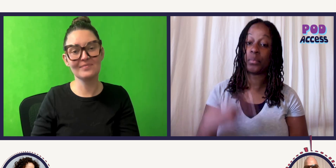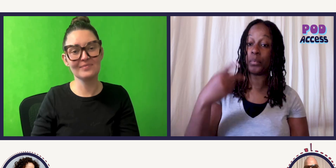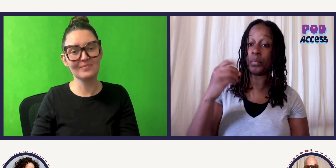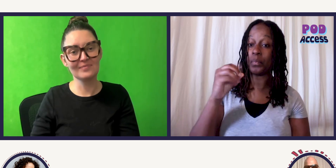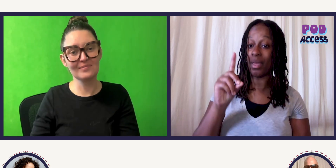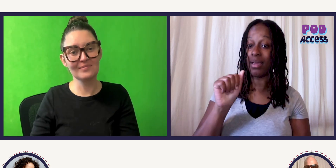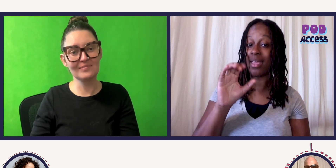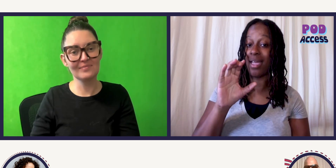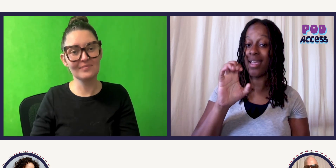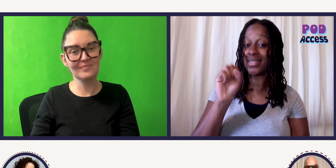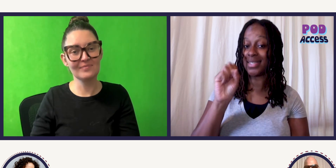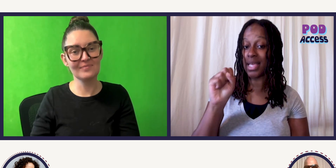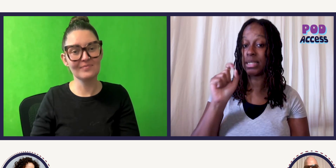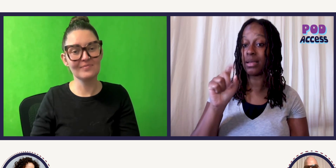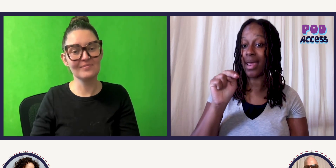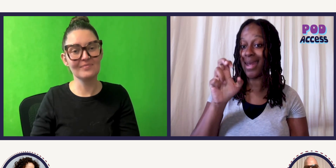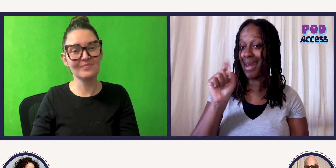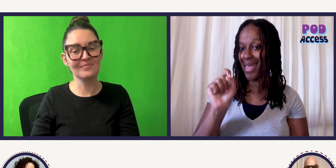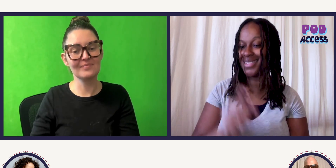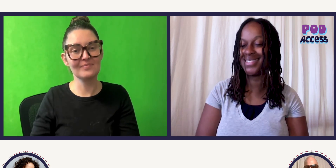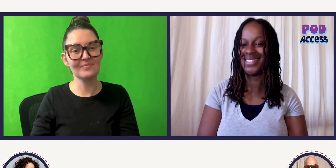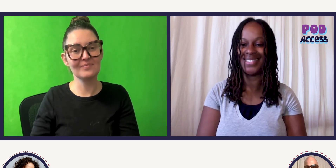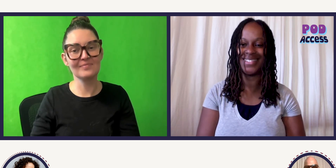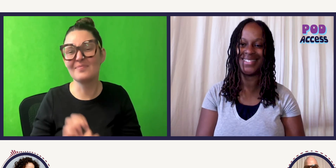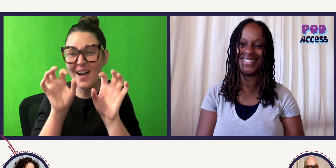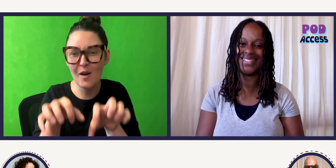PODAccess.net. CHERYL: Meow.